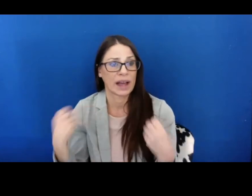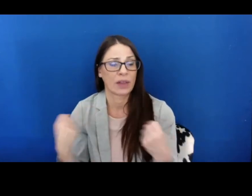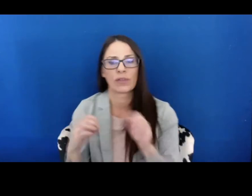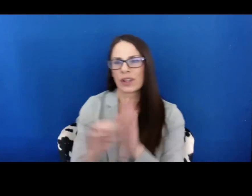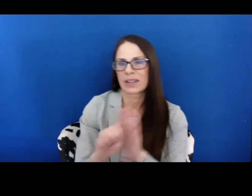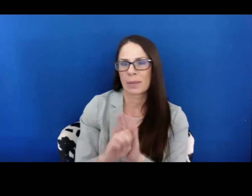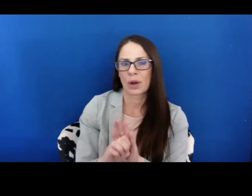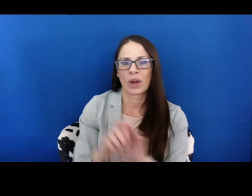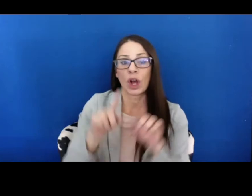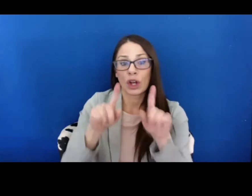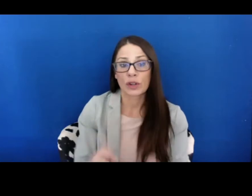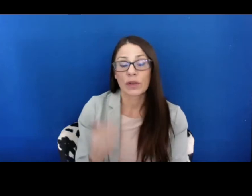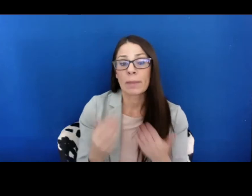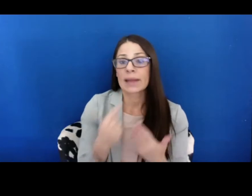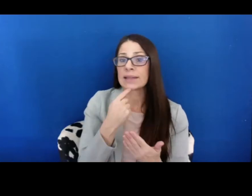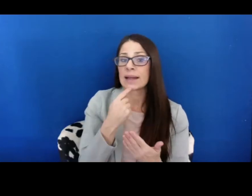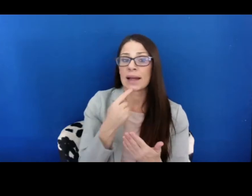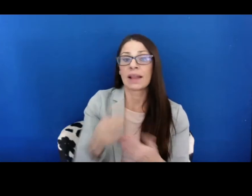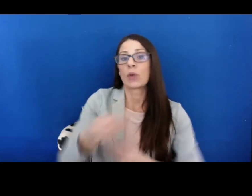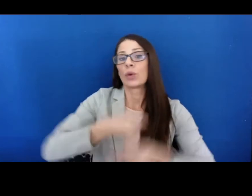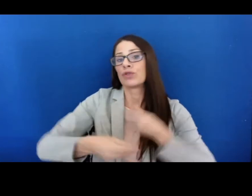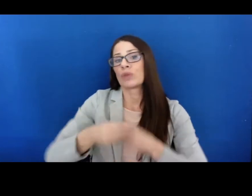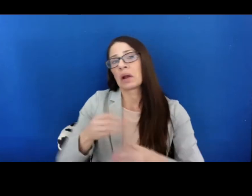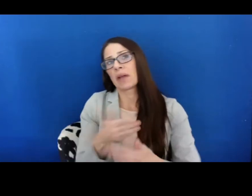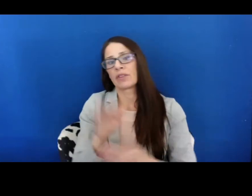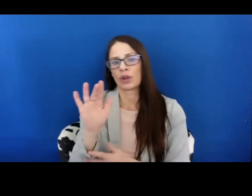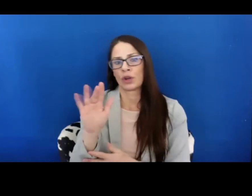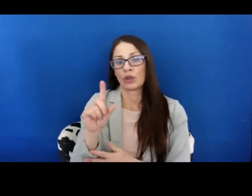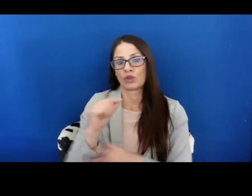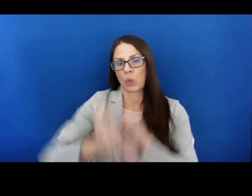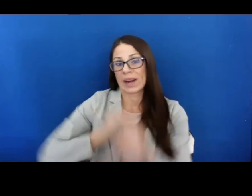that those surveyed would trade on average 20 years of blindness for 17 years of perfect